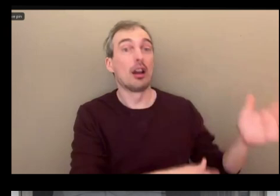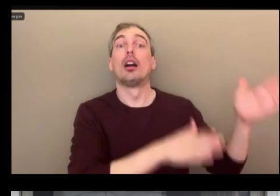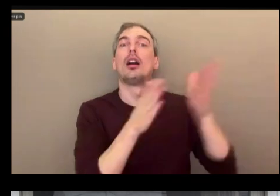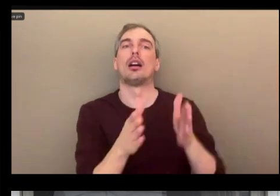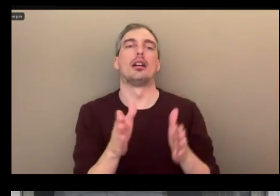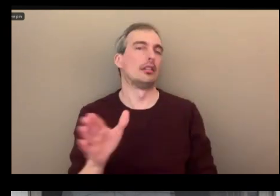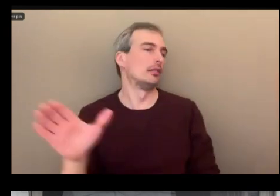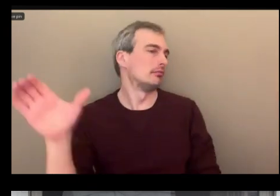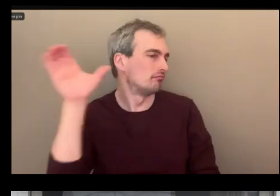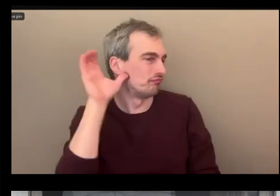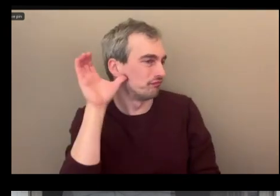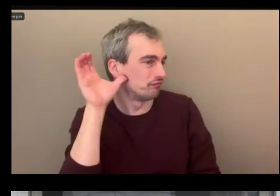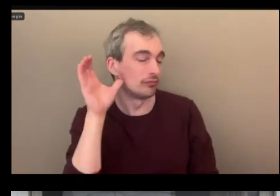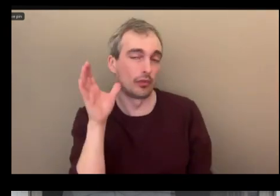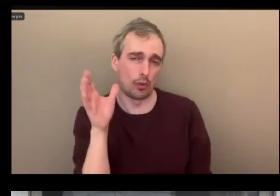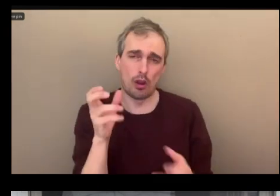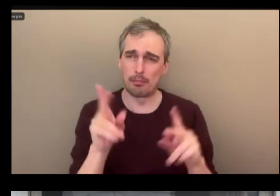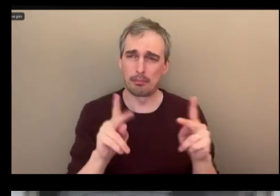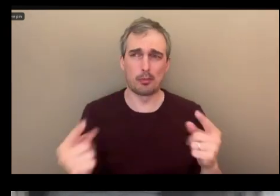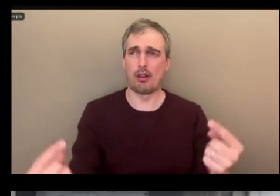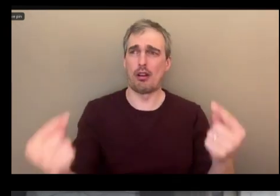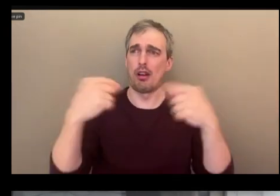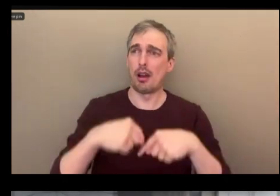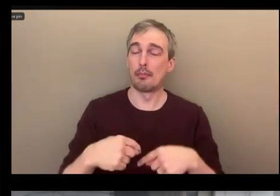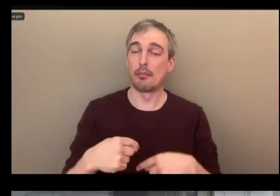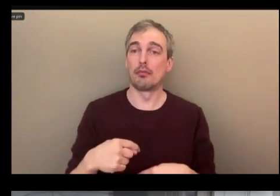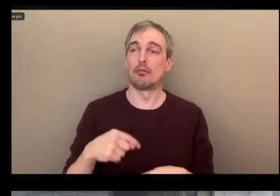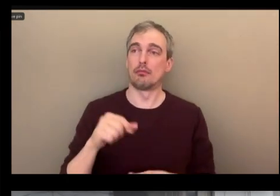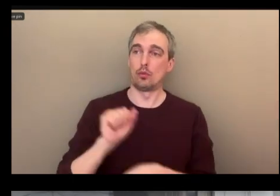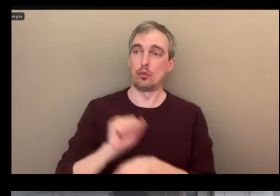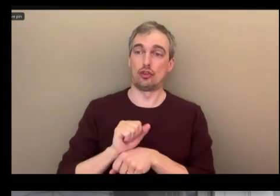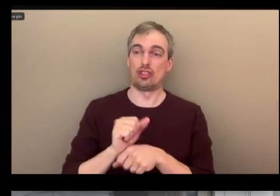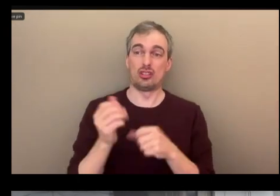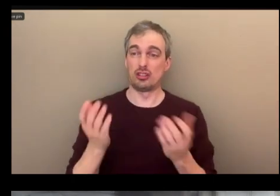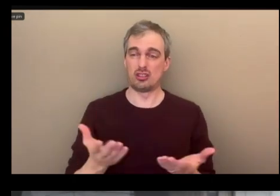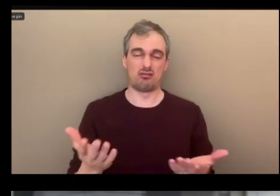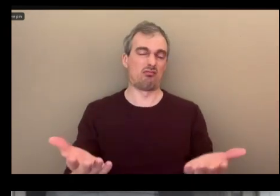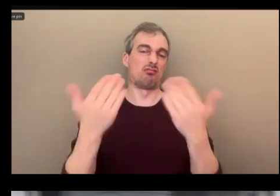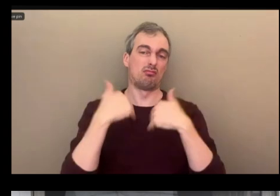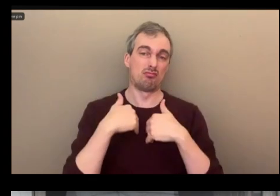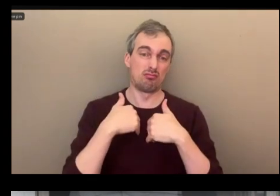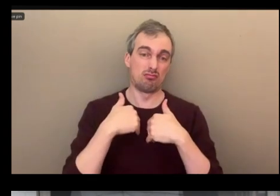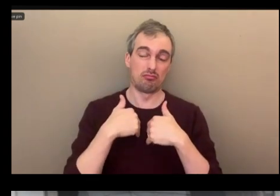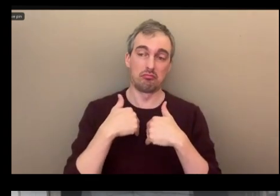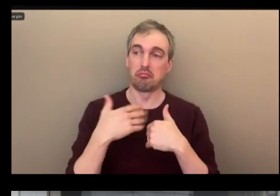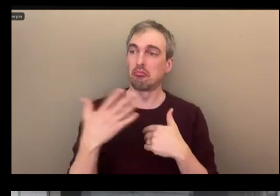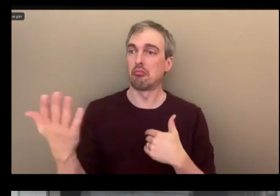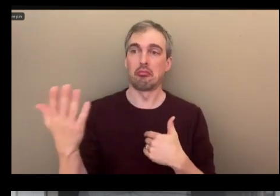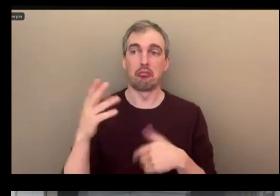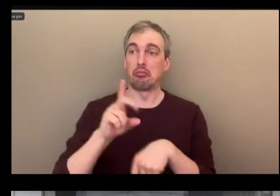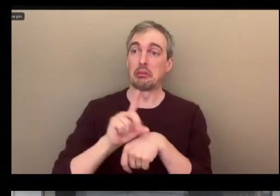If you want to come in, you're welcome. And the idea that we want to listen to what is working well?